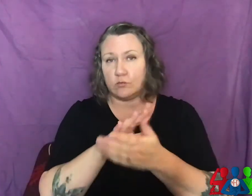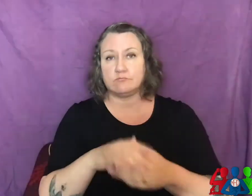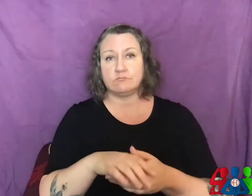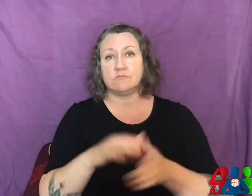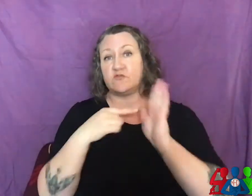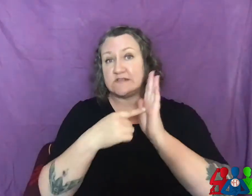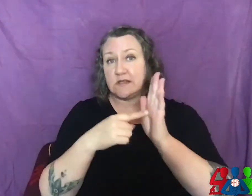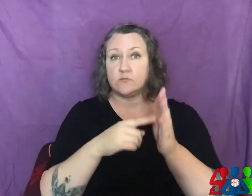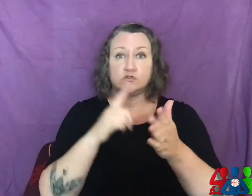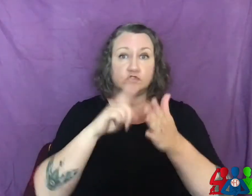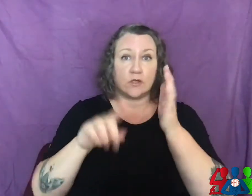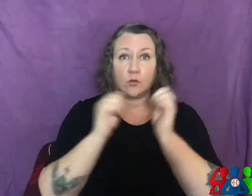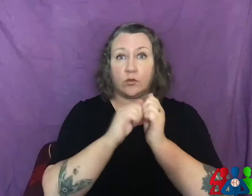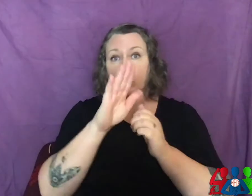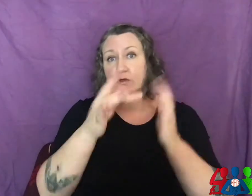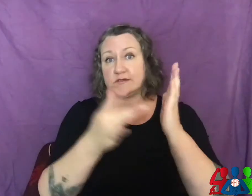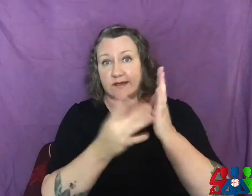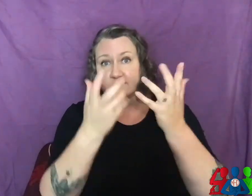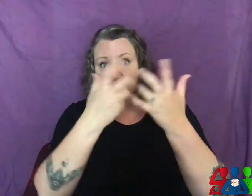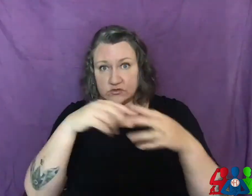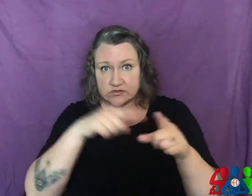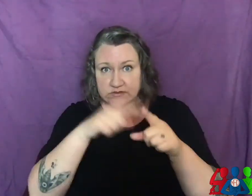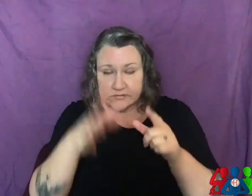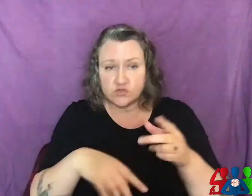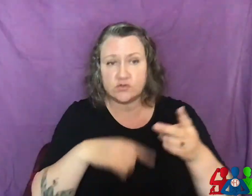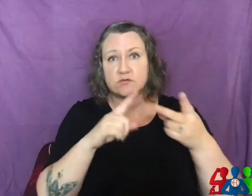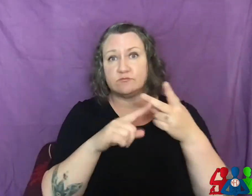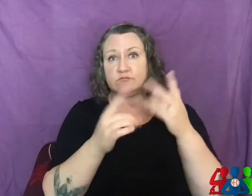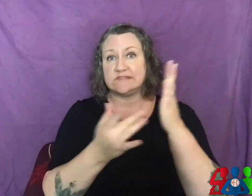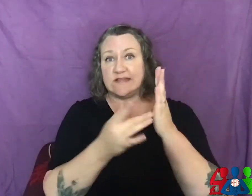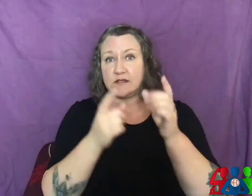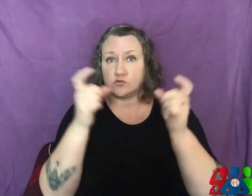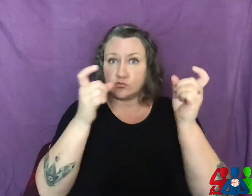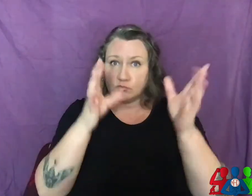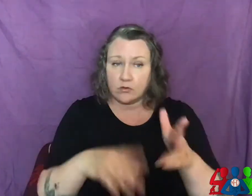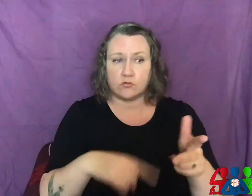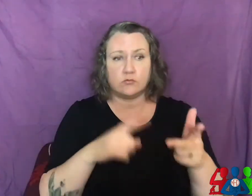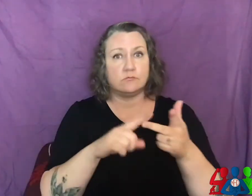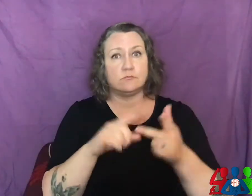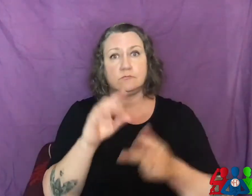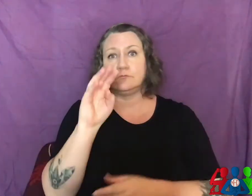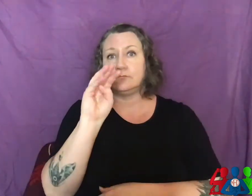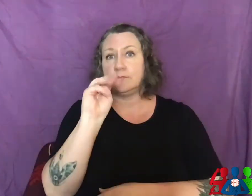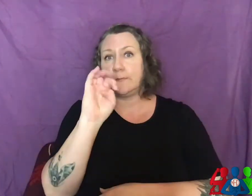among us. Check in with resources at your school, for example, your tech specialists,